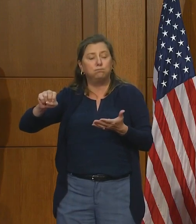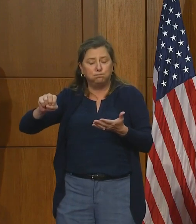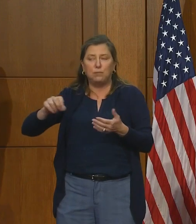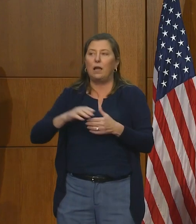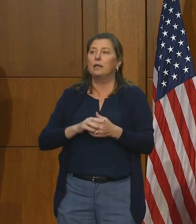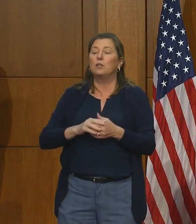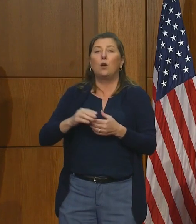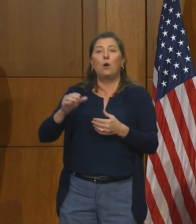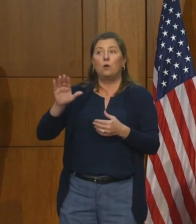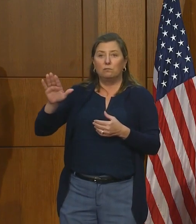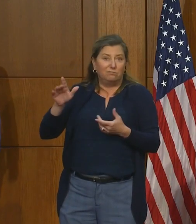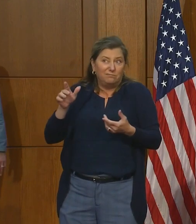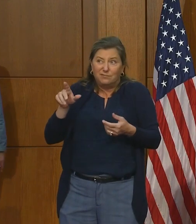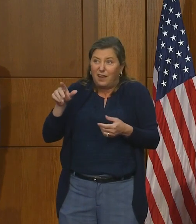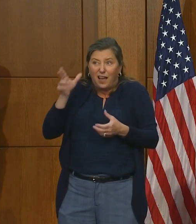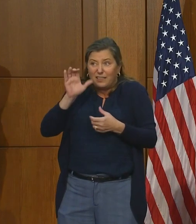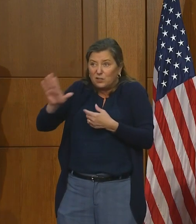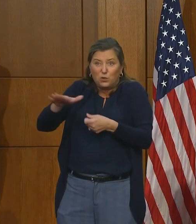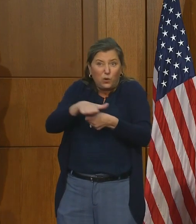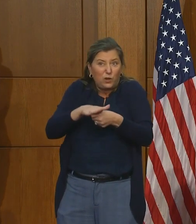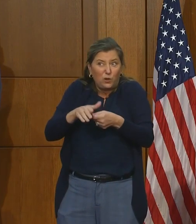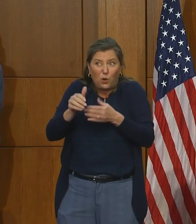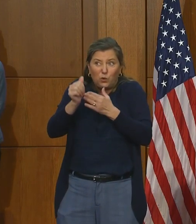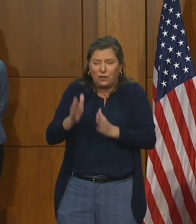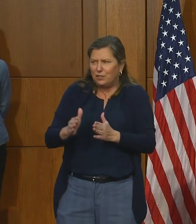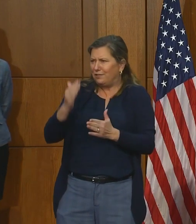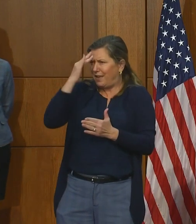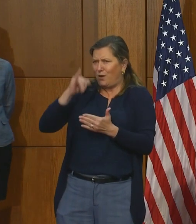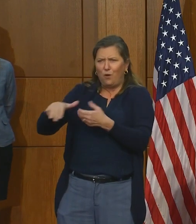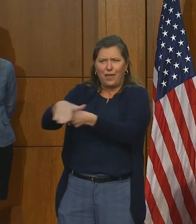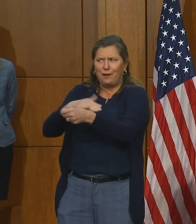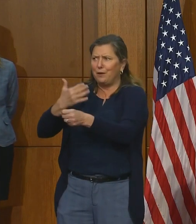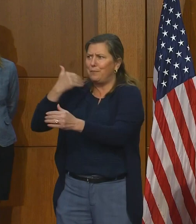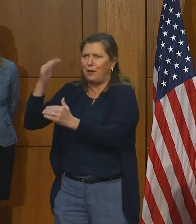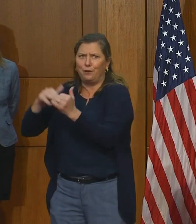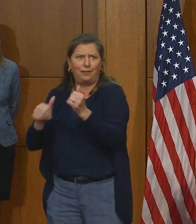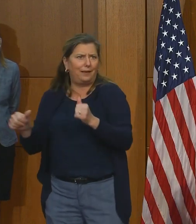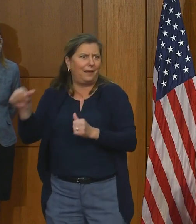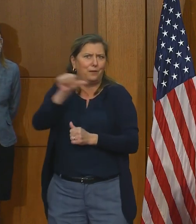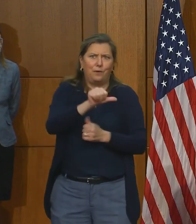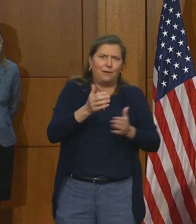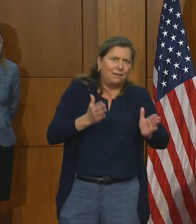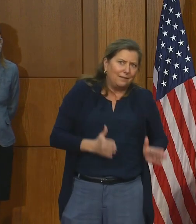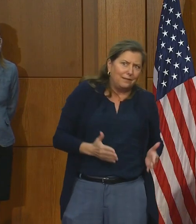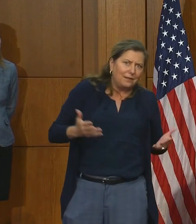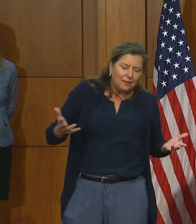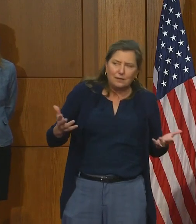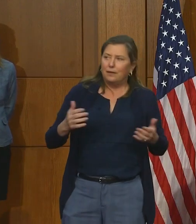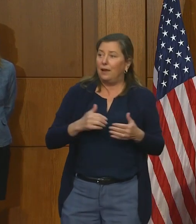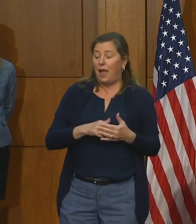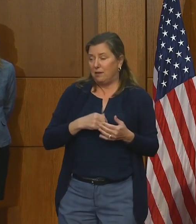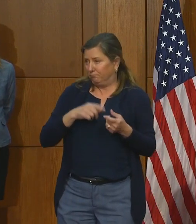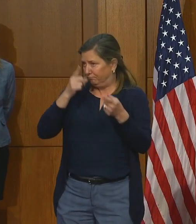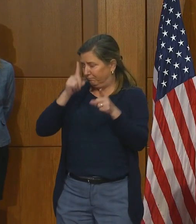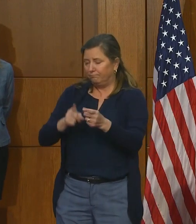SUPERVISORS ON THE EASTERN SHORE SO- I LISTEN TO. THEIR LOCAL LEADERS THEY KNOW THAT